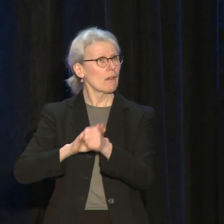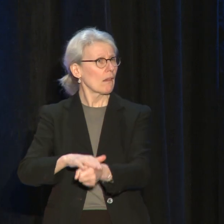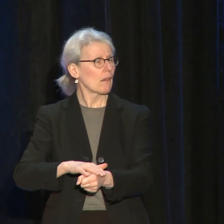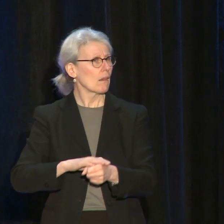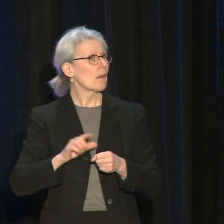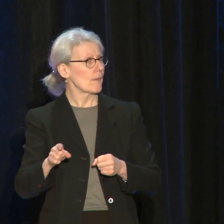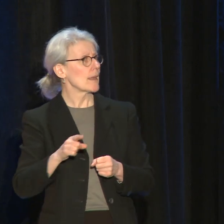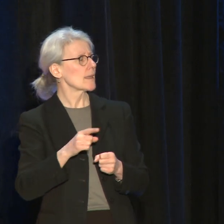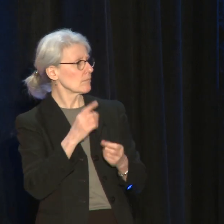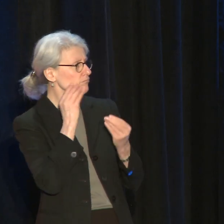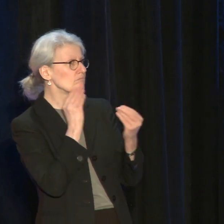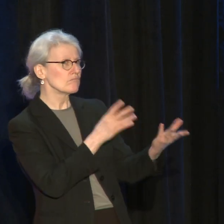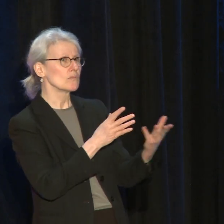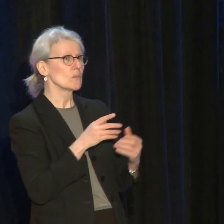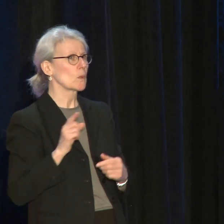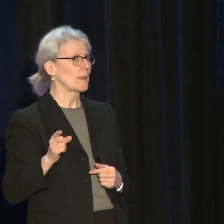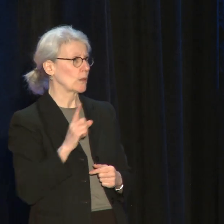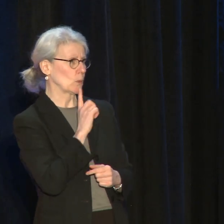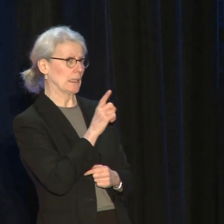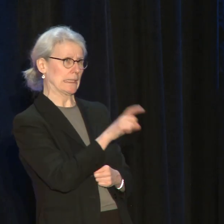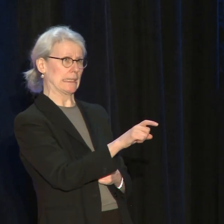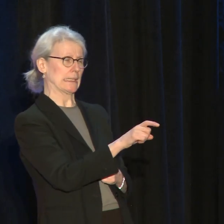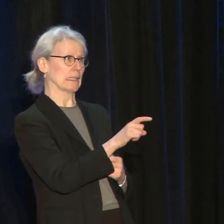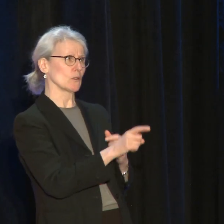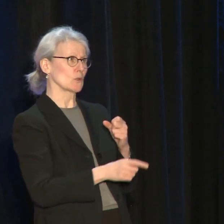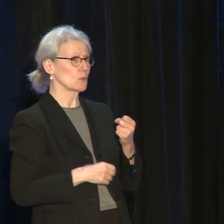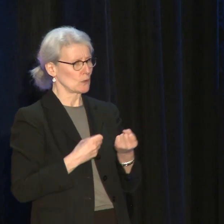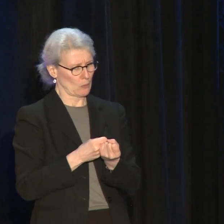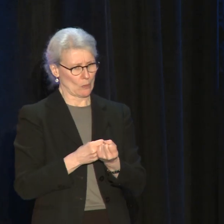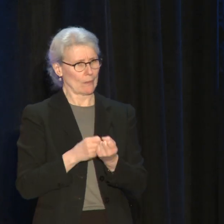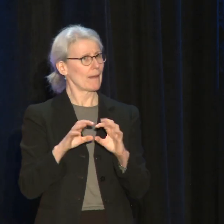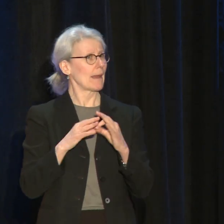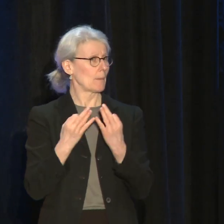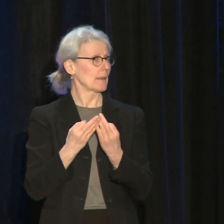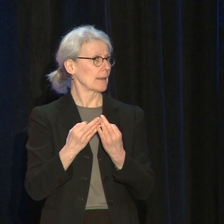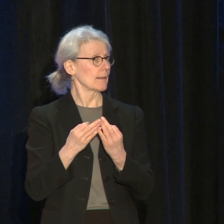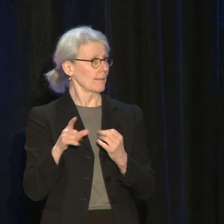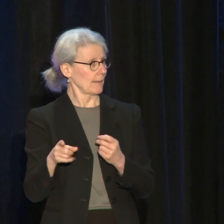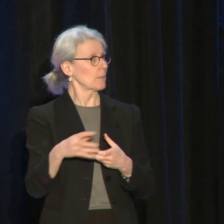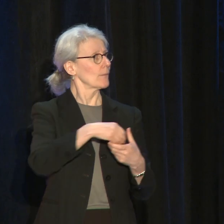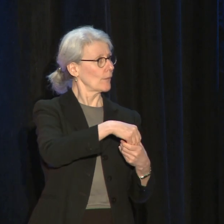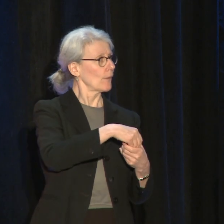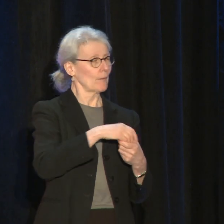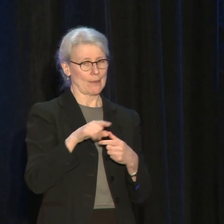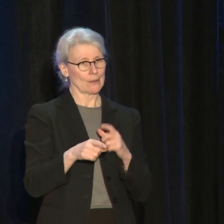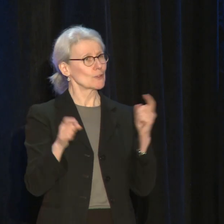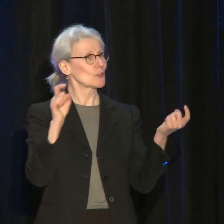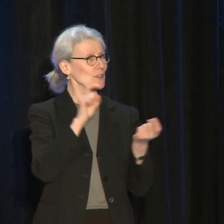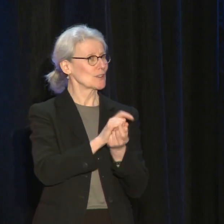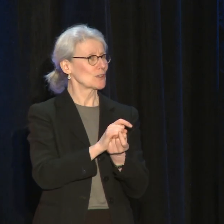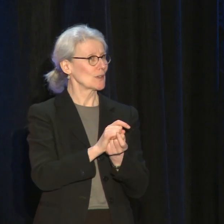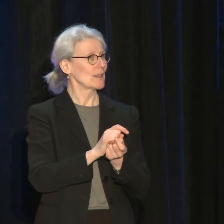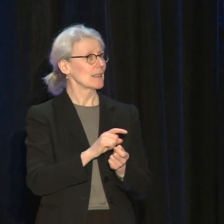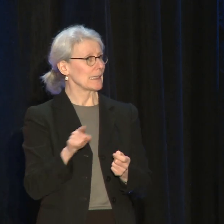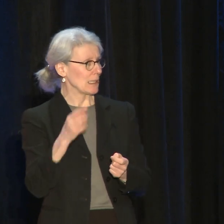what they truly need to support their families and to improve the well-being of their children